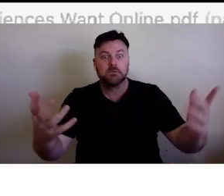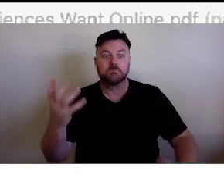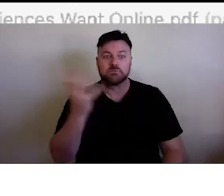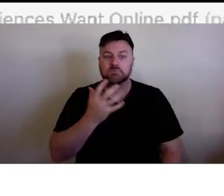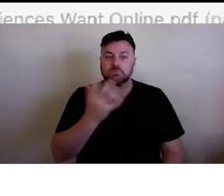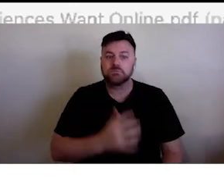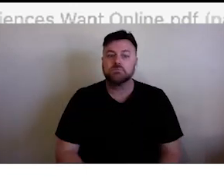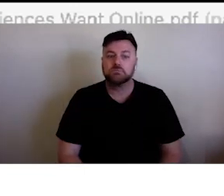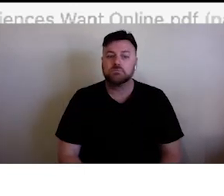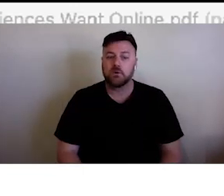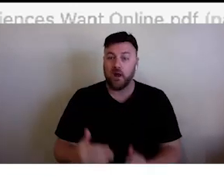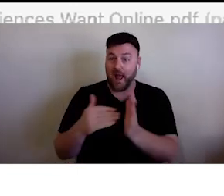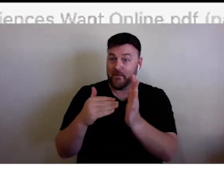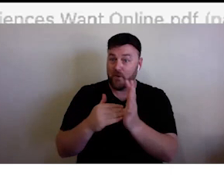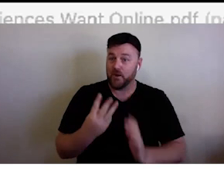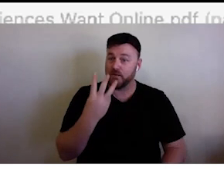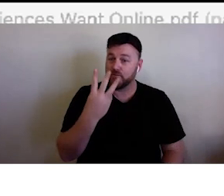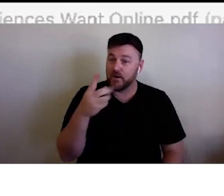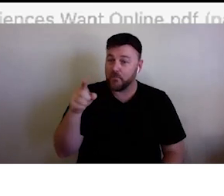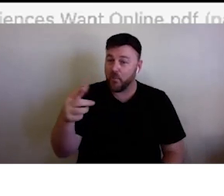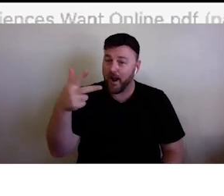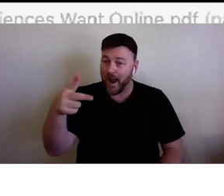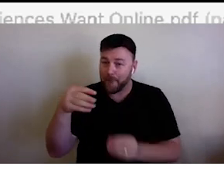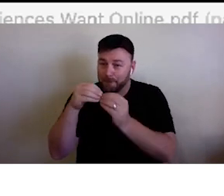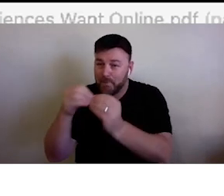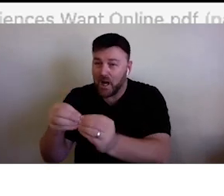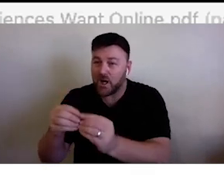world's population is growing but the level of kind of technology